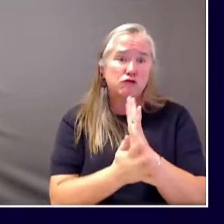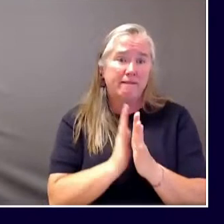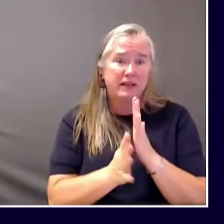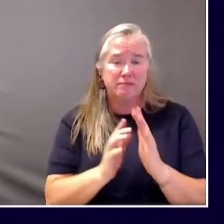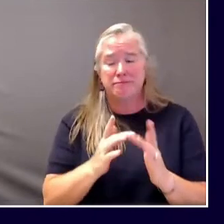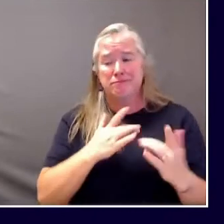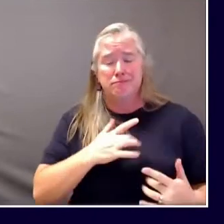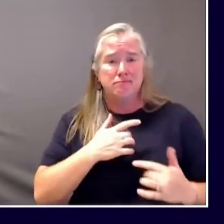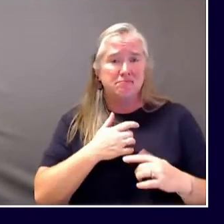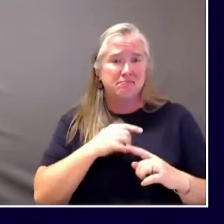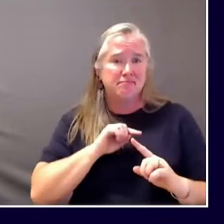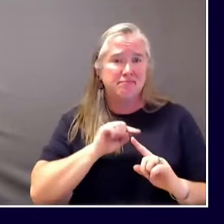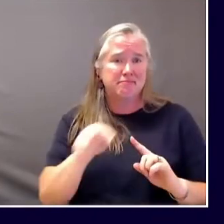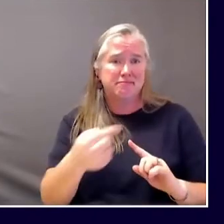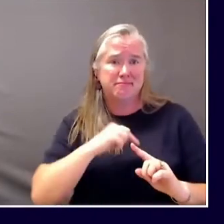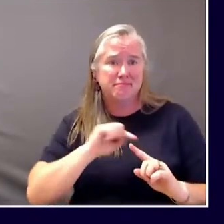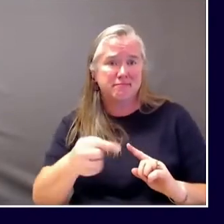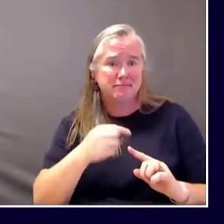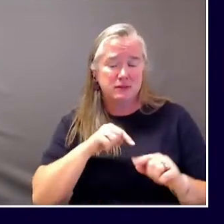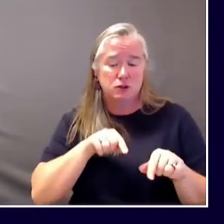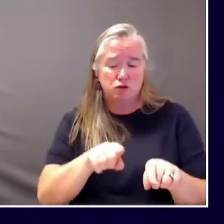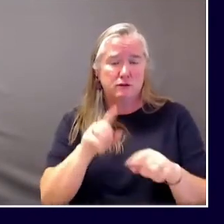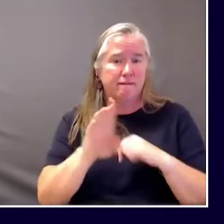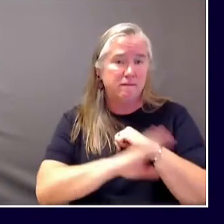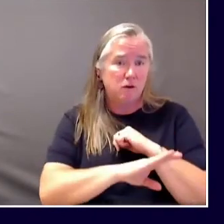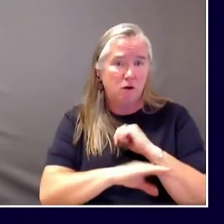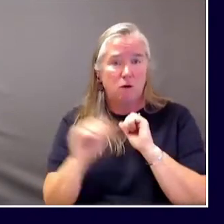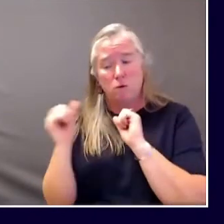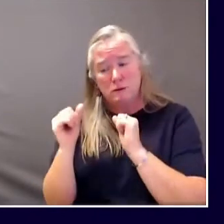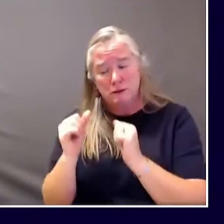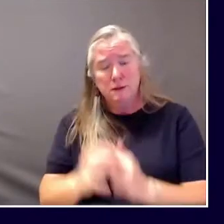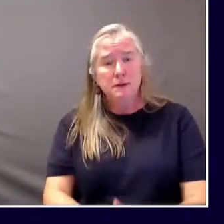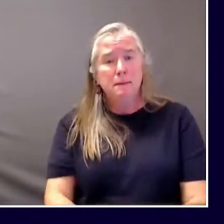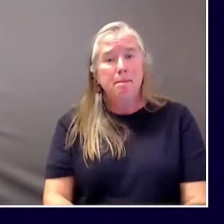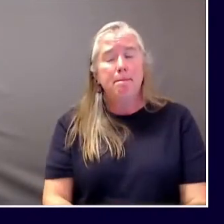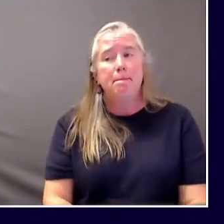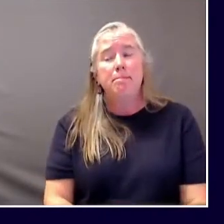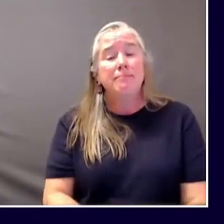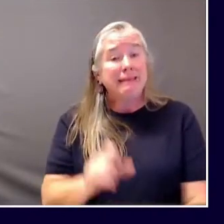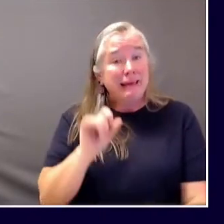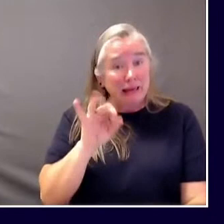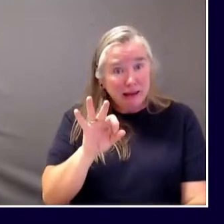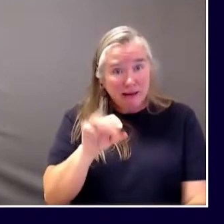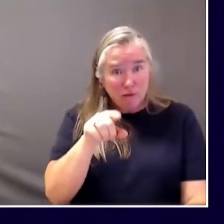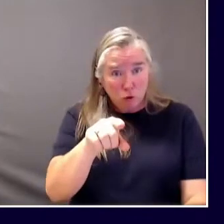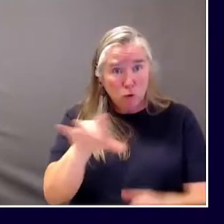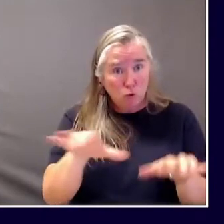in Indies following two months